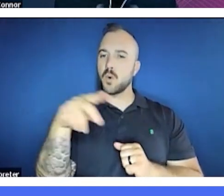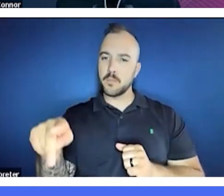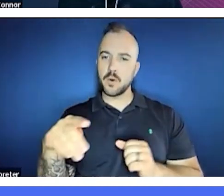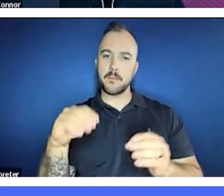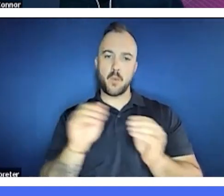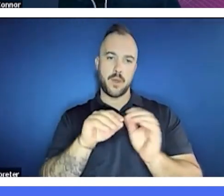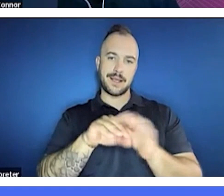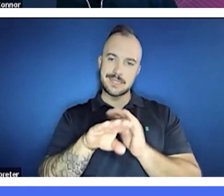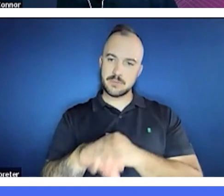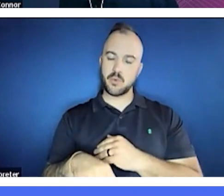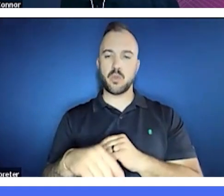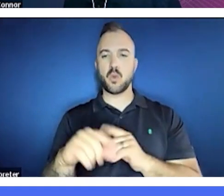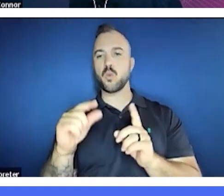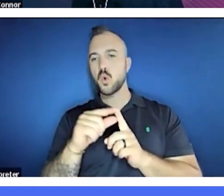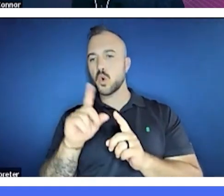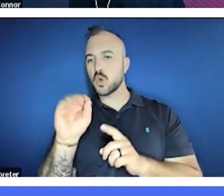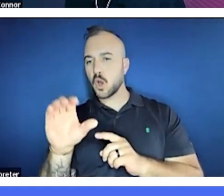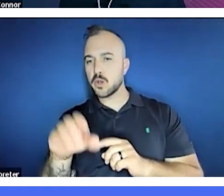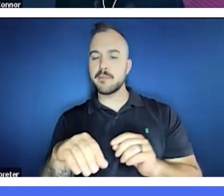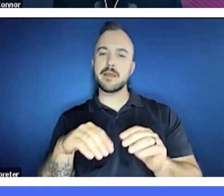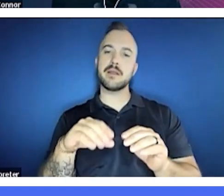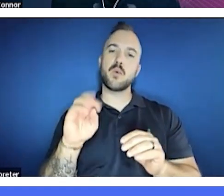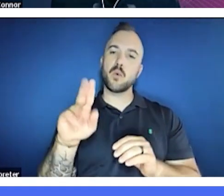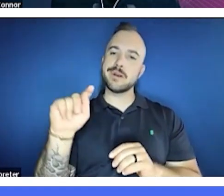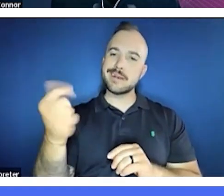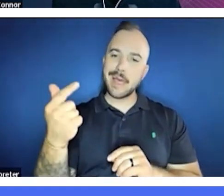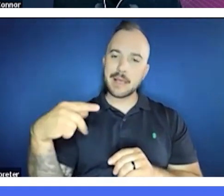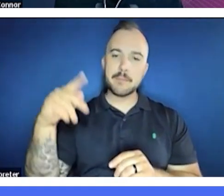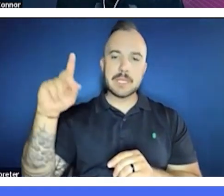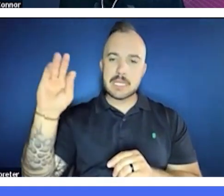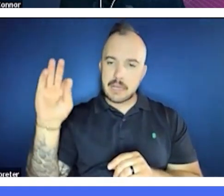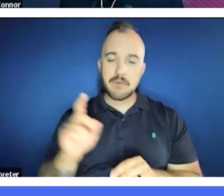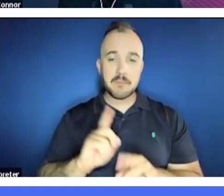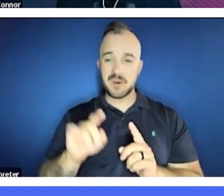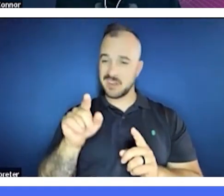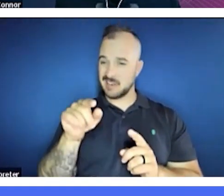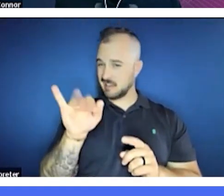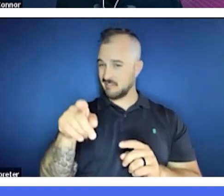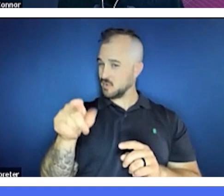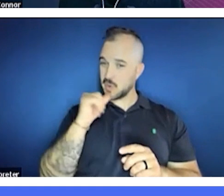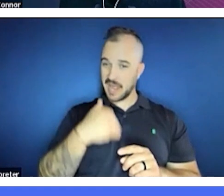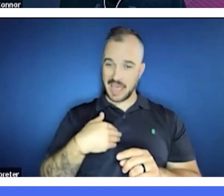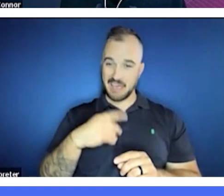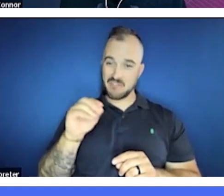or your Word document more accessible or how to tag a PDF? But if you don't have a document or a PowerPoint to work